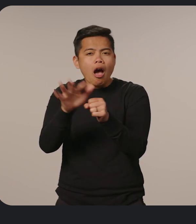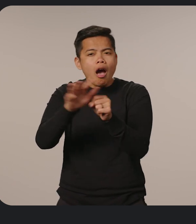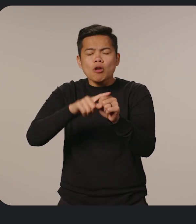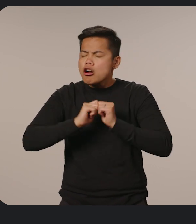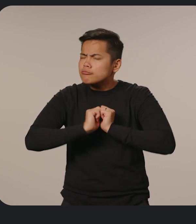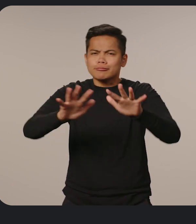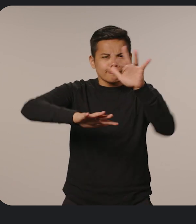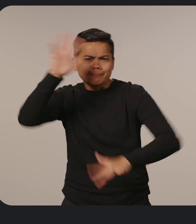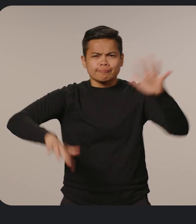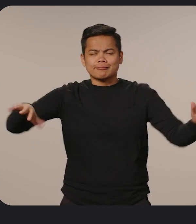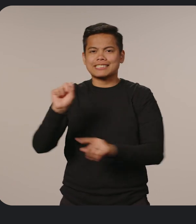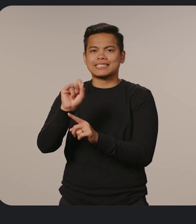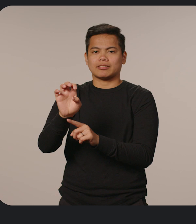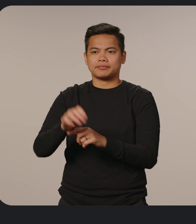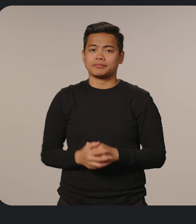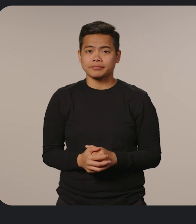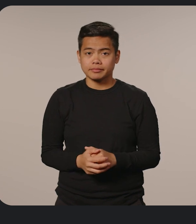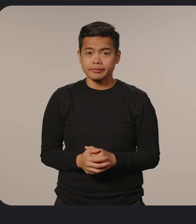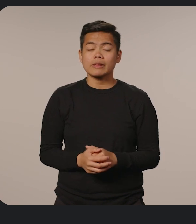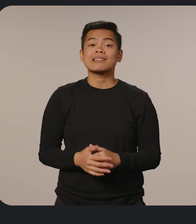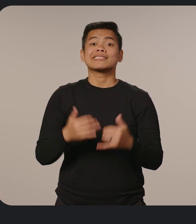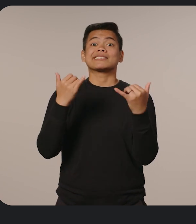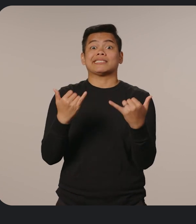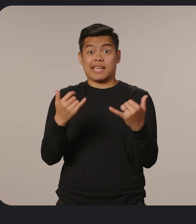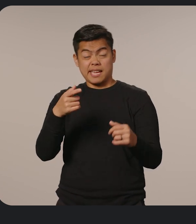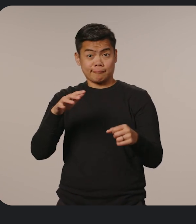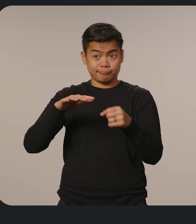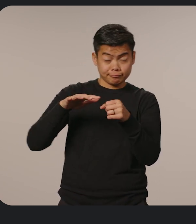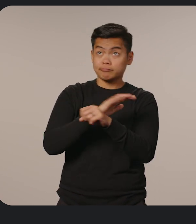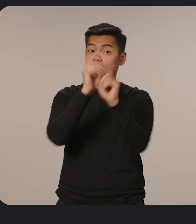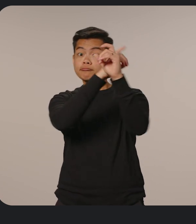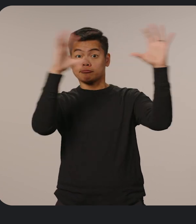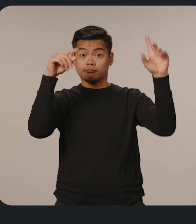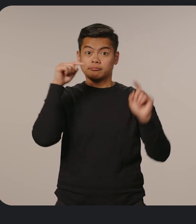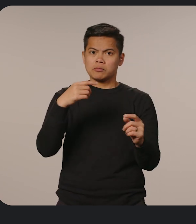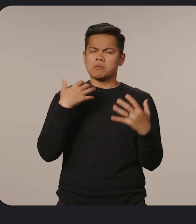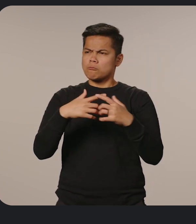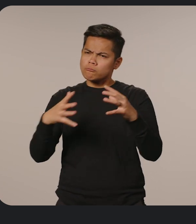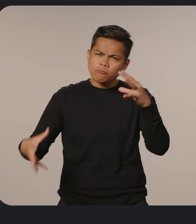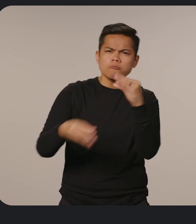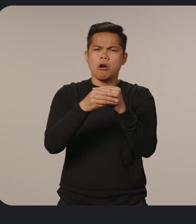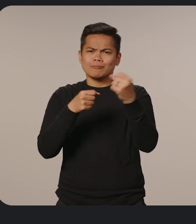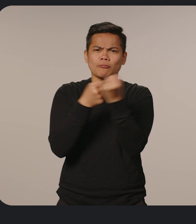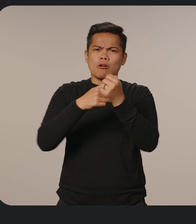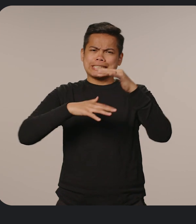site so to complete the picture we are now adding support for dynamic preview